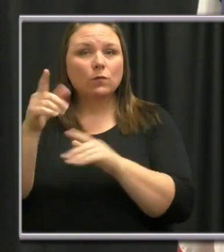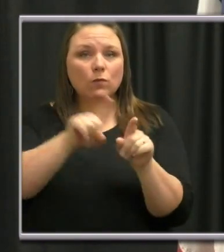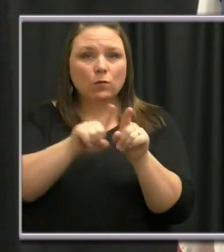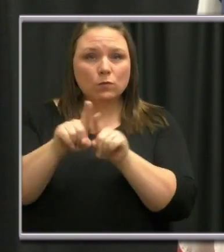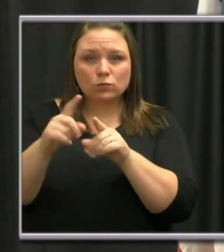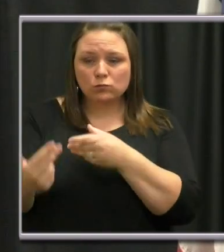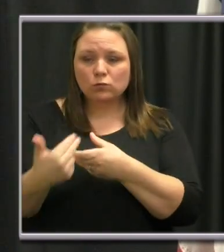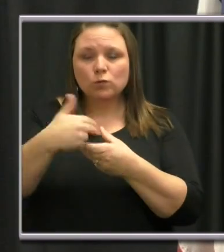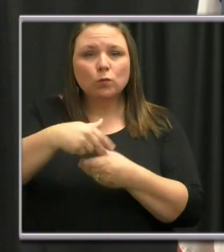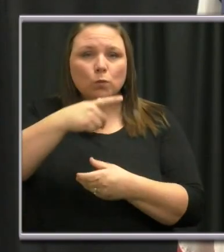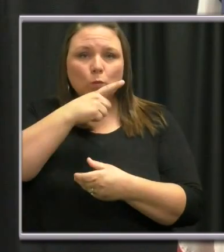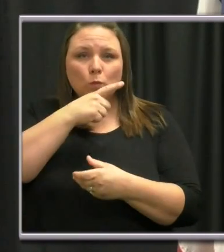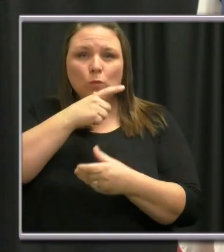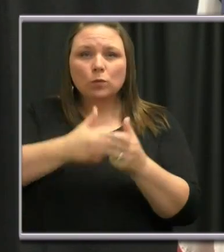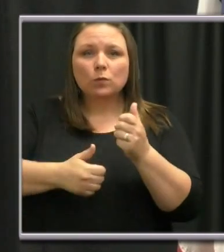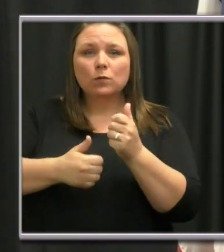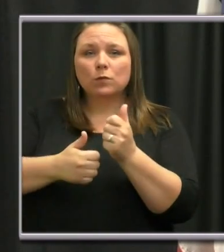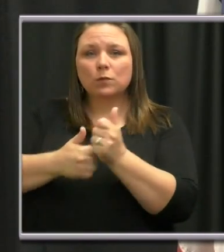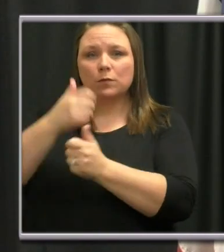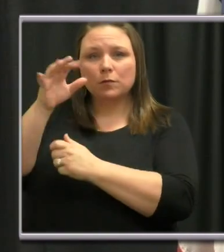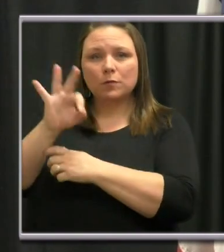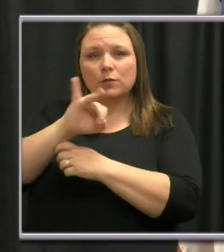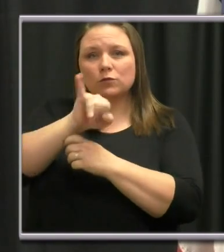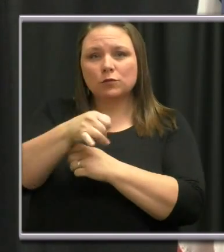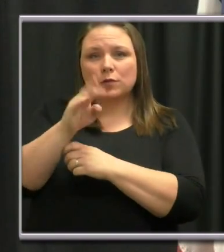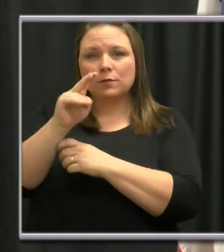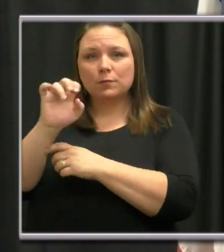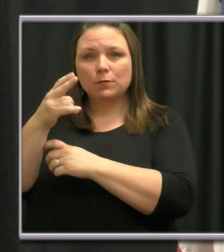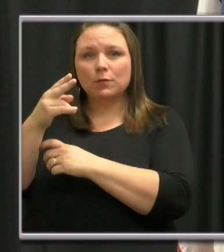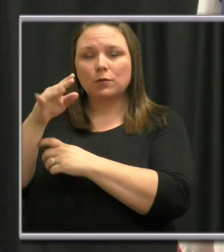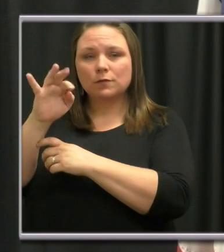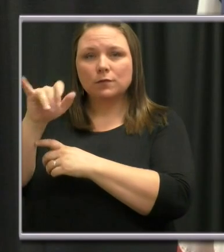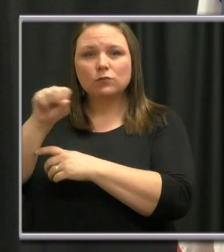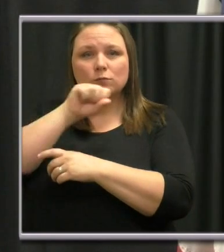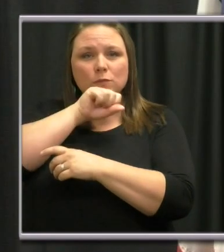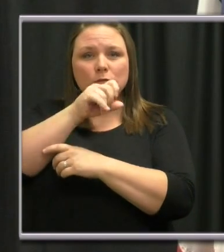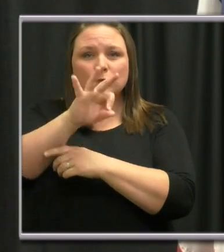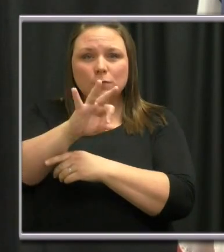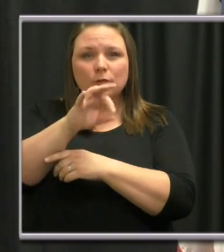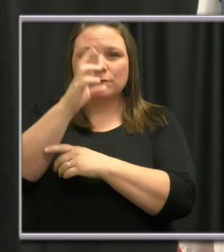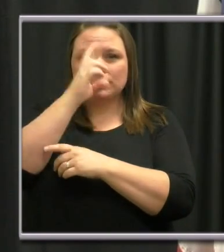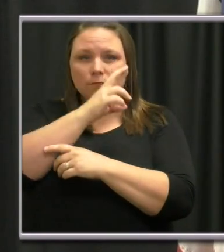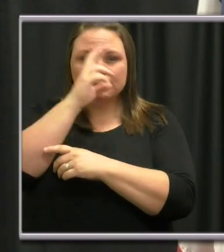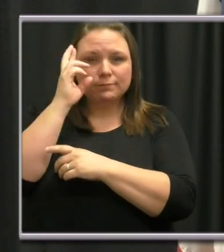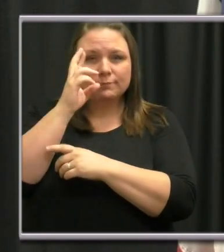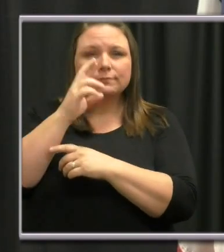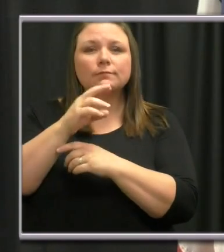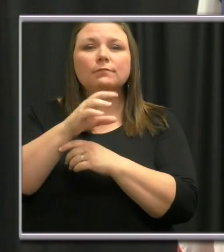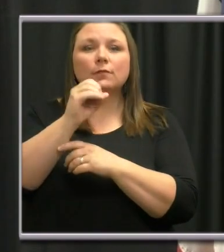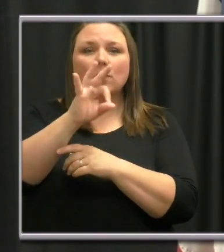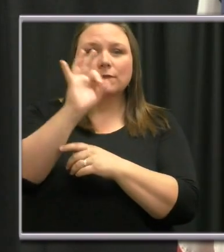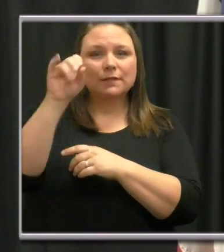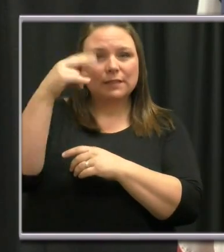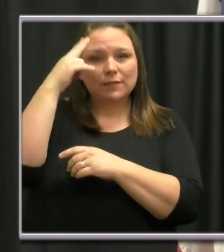OURS TASK FORCE. THIS MORNING WE ARE ALSO JOINED BY THE MOST REVEREND J. MARK SPALDING